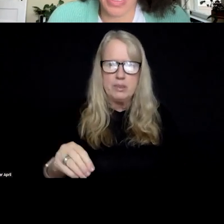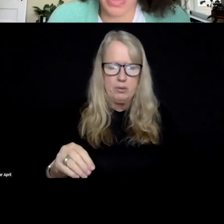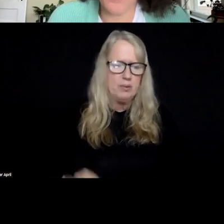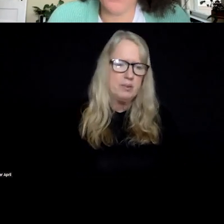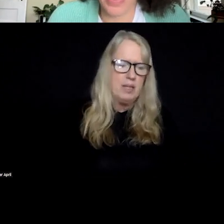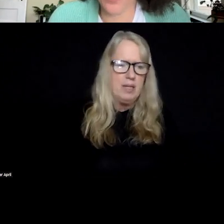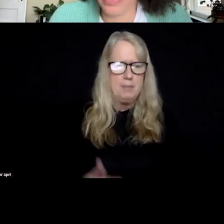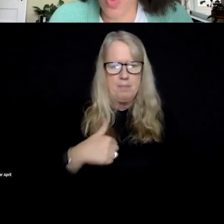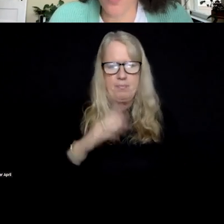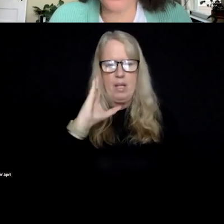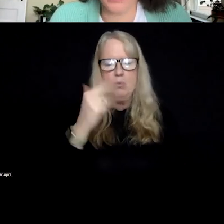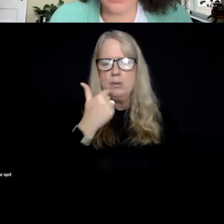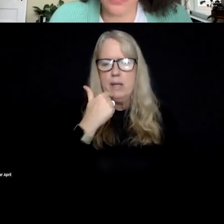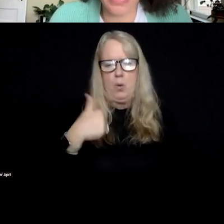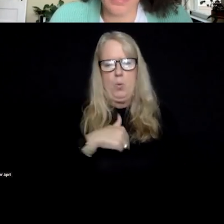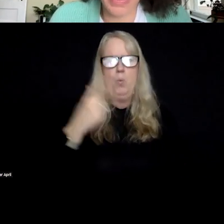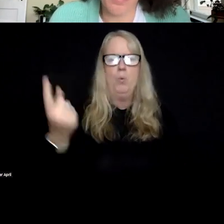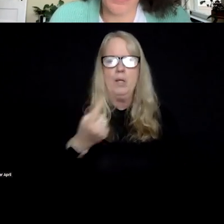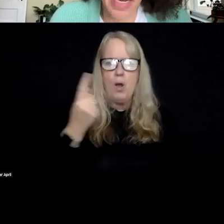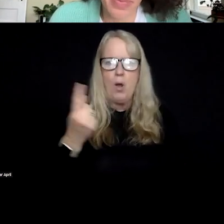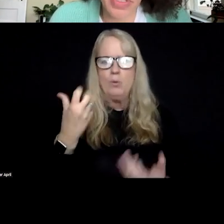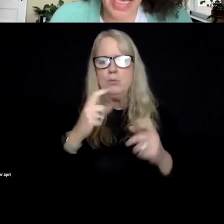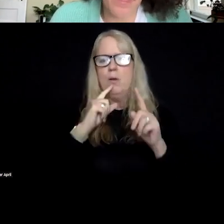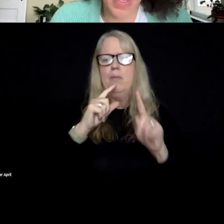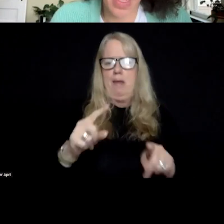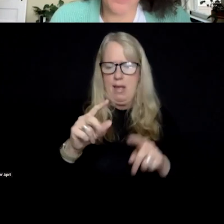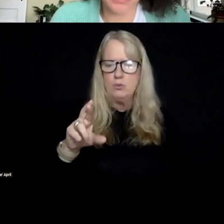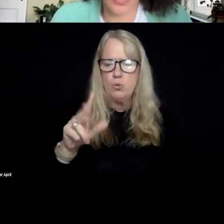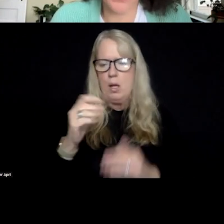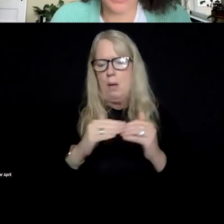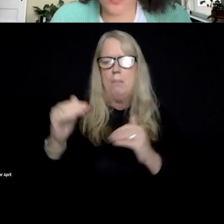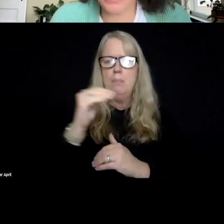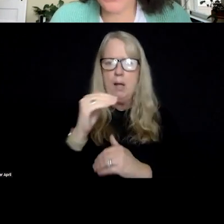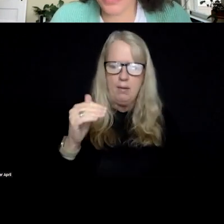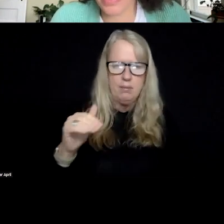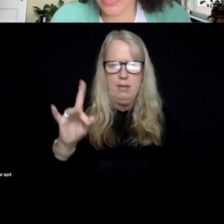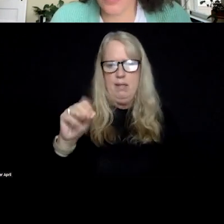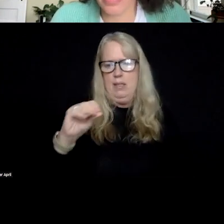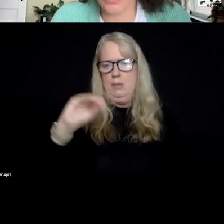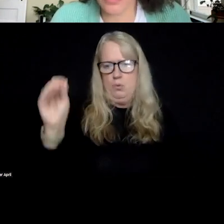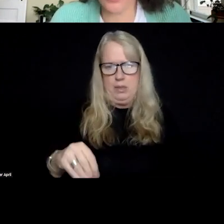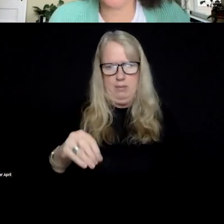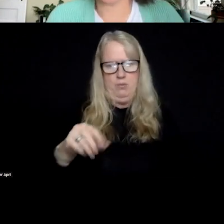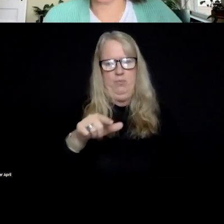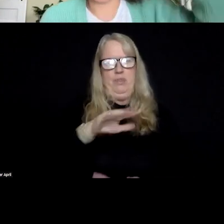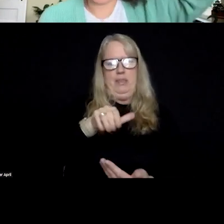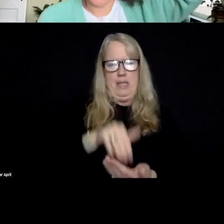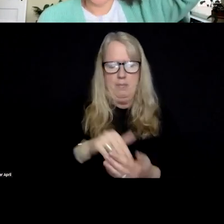WANT THE RATES TO BE ABOVE 90%, AND THEY ARE DOING THEIR BEST AND